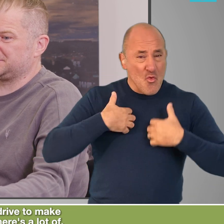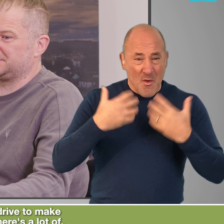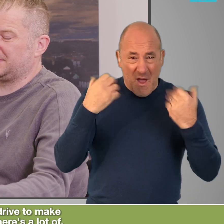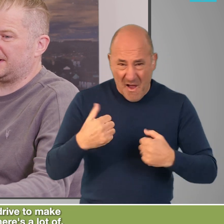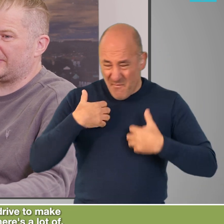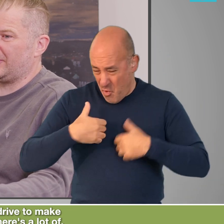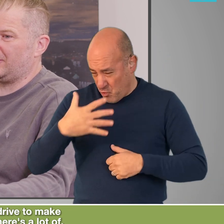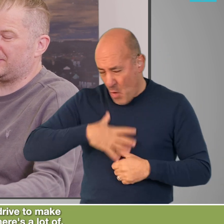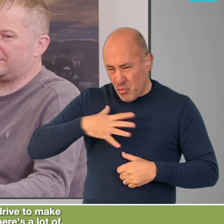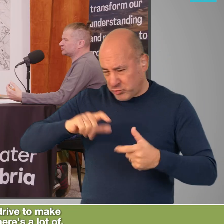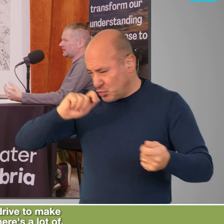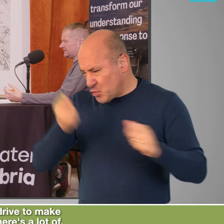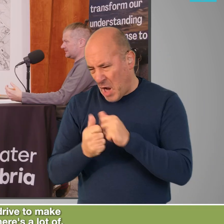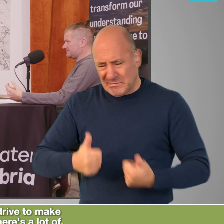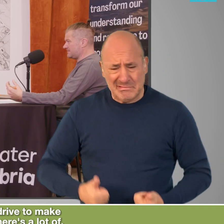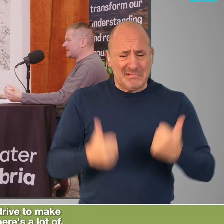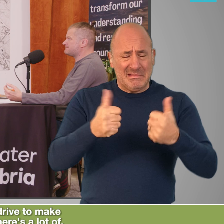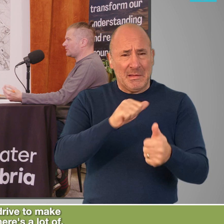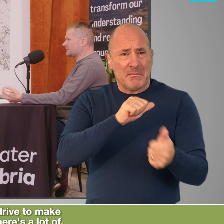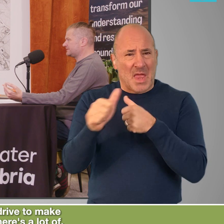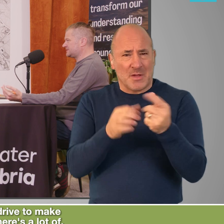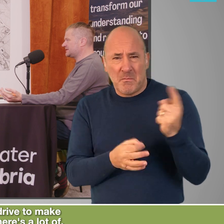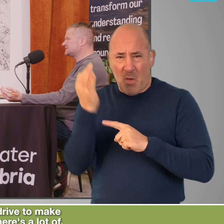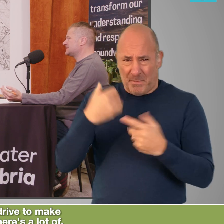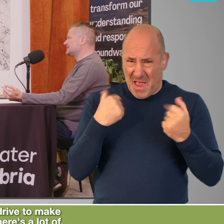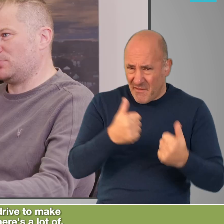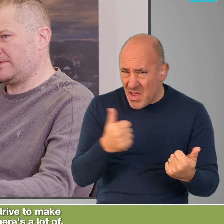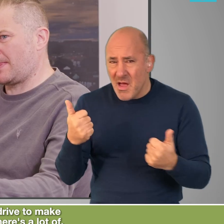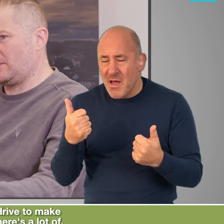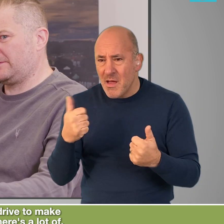ambition and a lot of drive to make positive change. But there's a lot of,